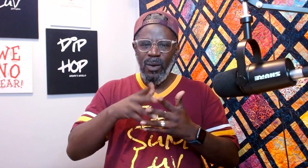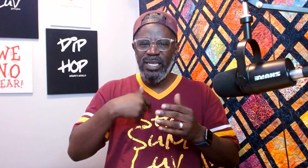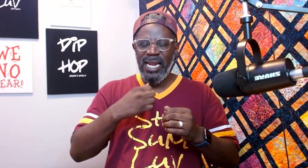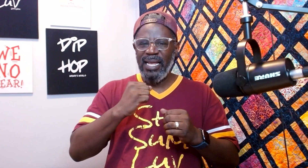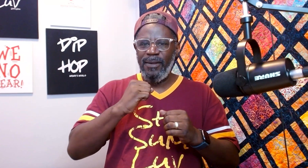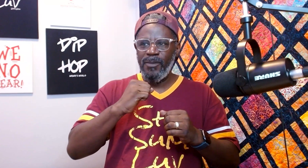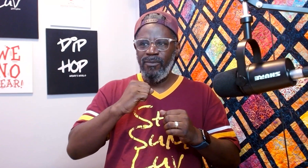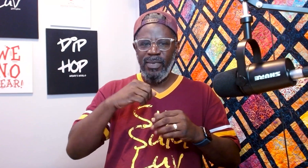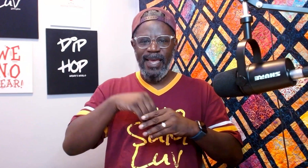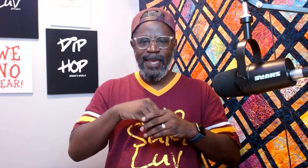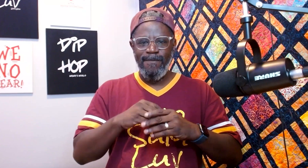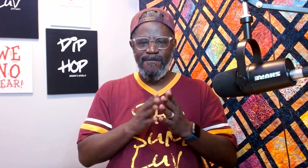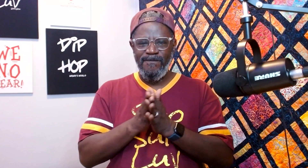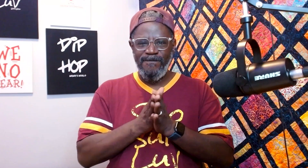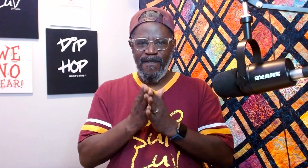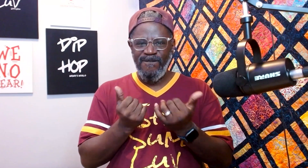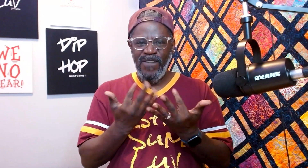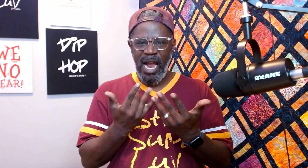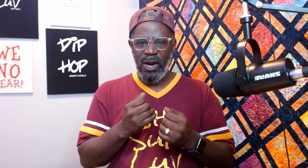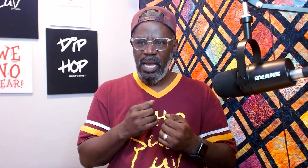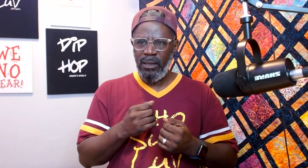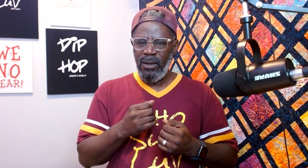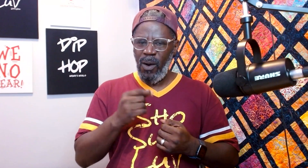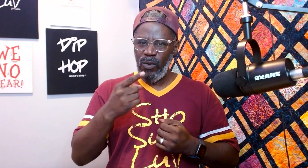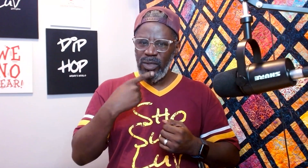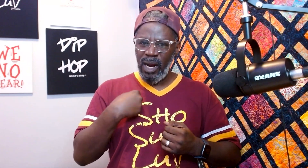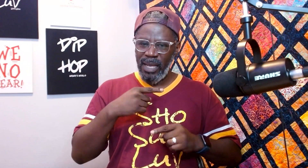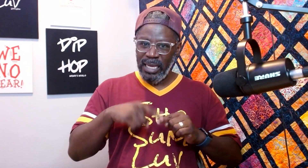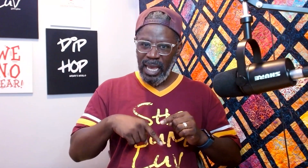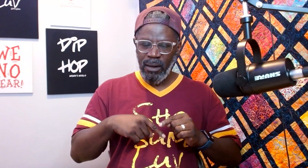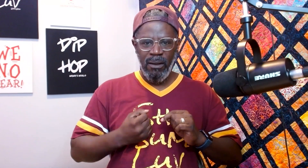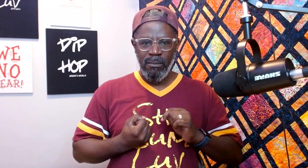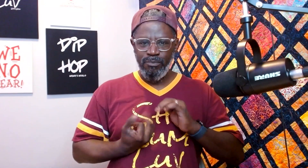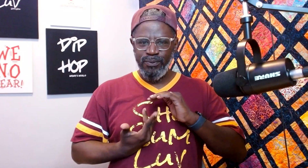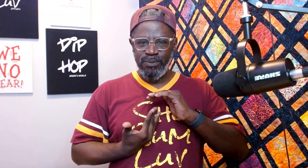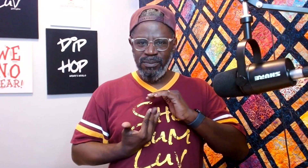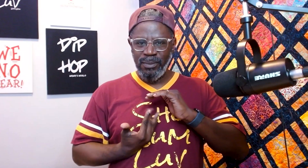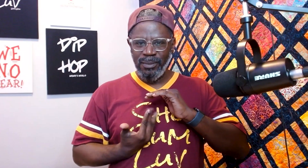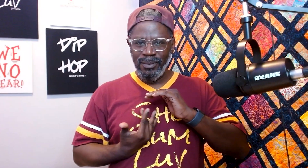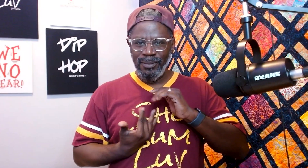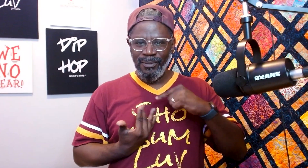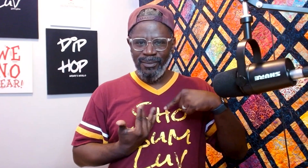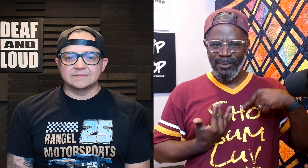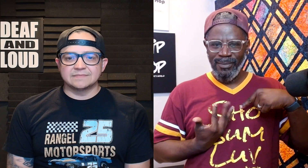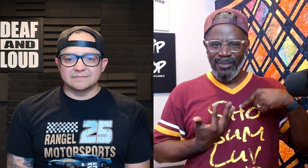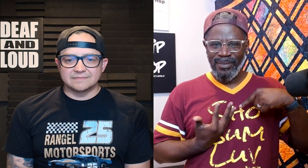It was just like a fire inside me, like, oh, you're telling me I can't? And the fire ignites.